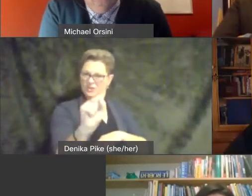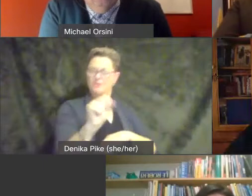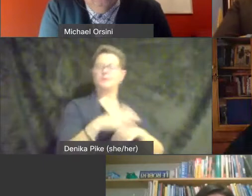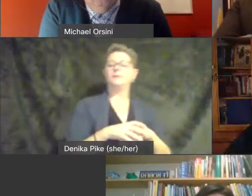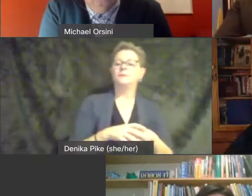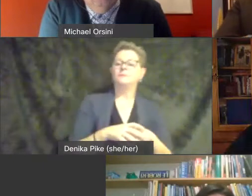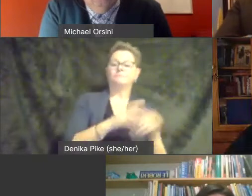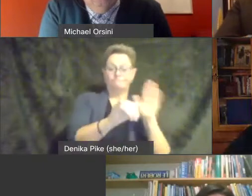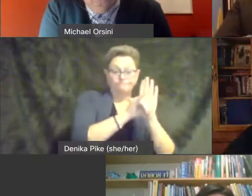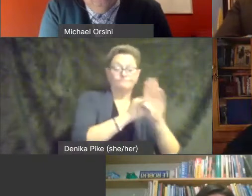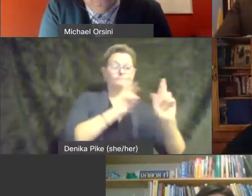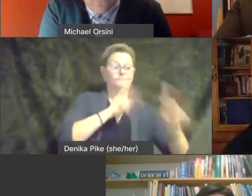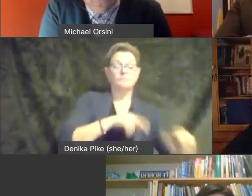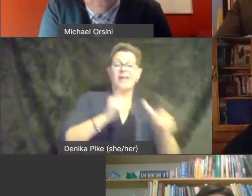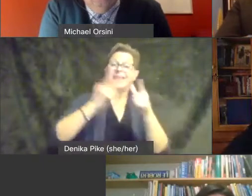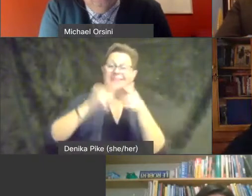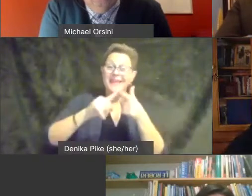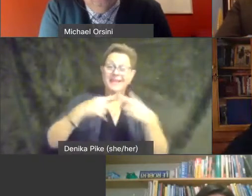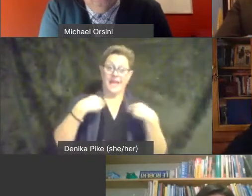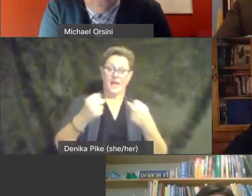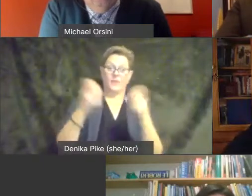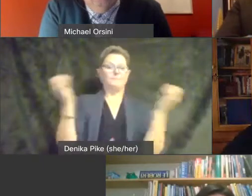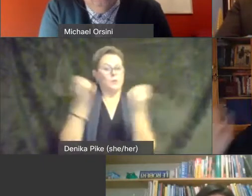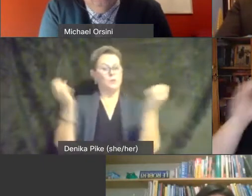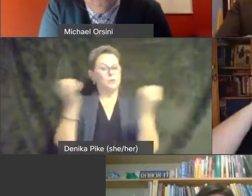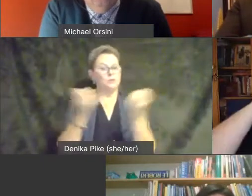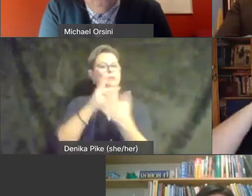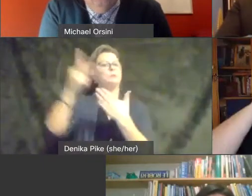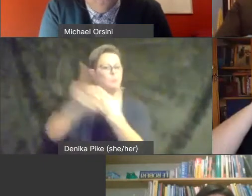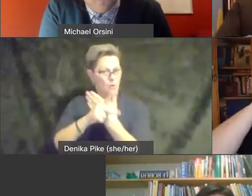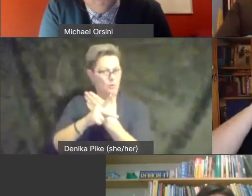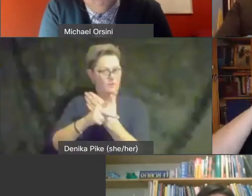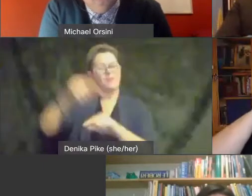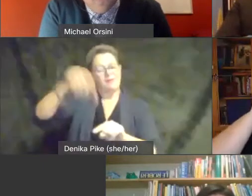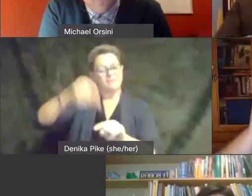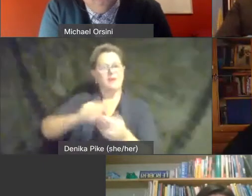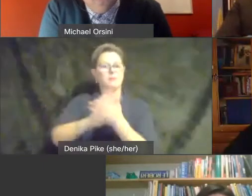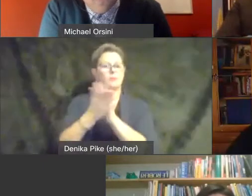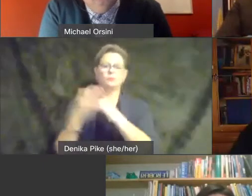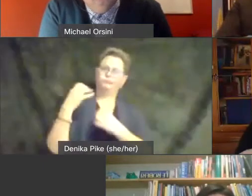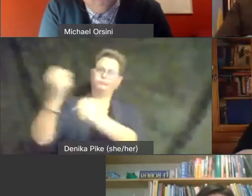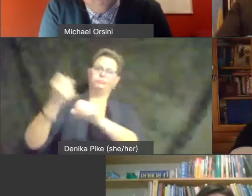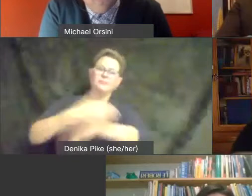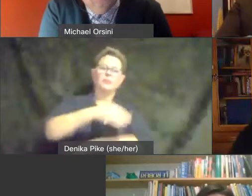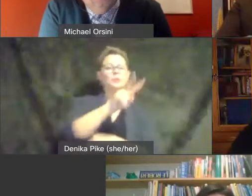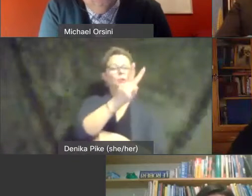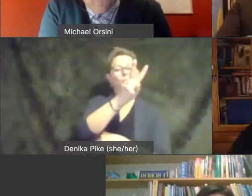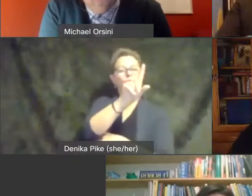And also the health emergencies program, which was very much strengthened after the 201416, a crisis.